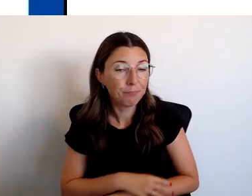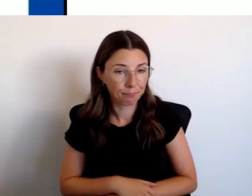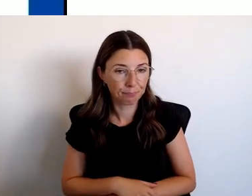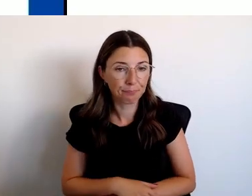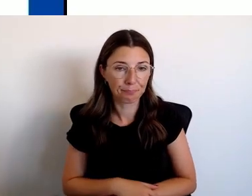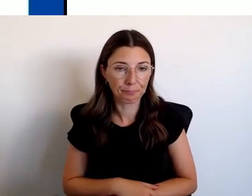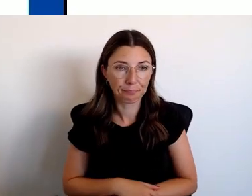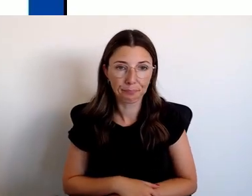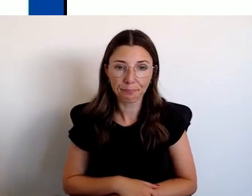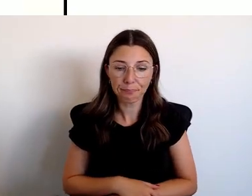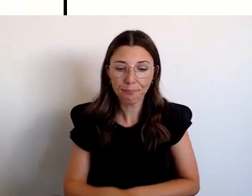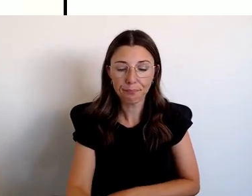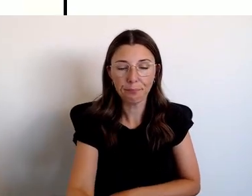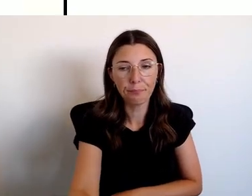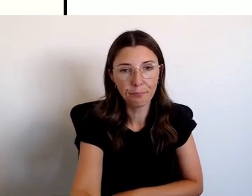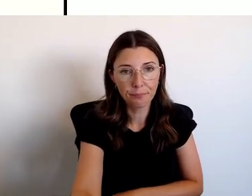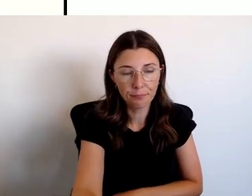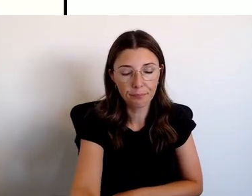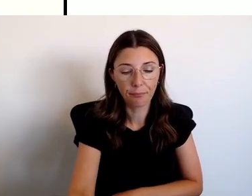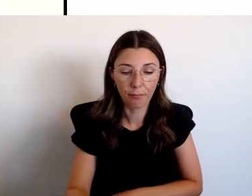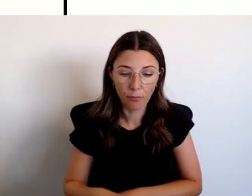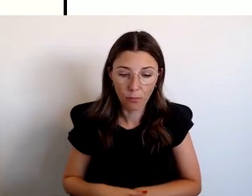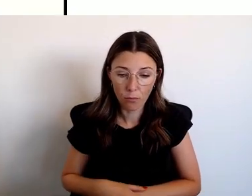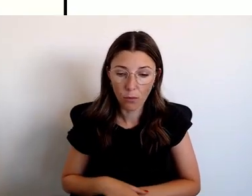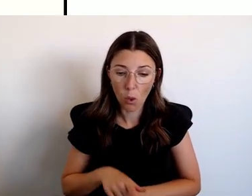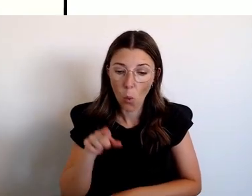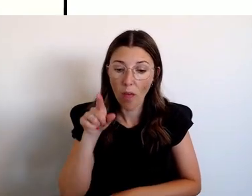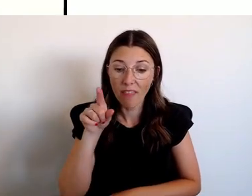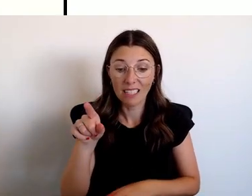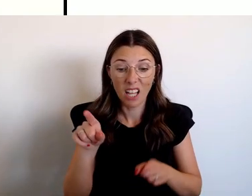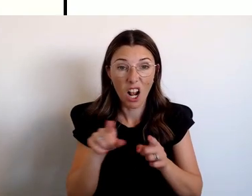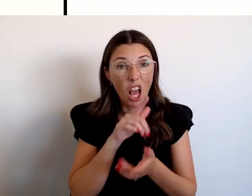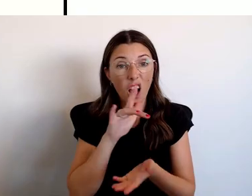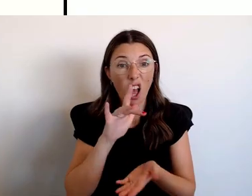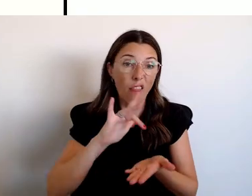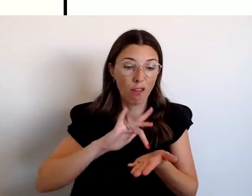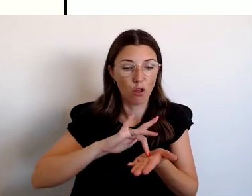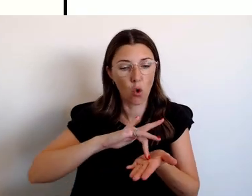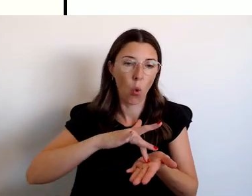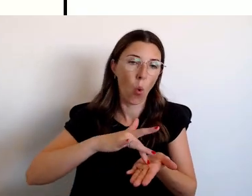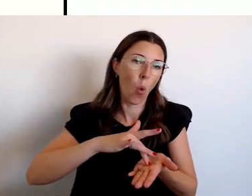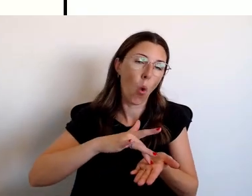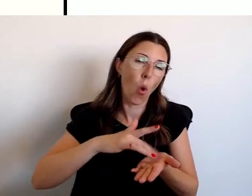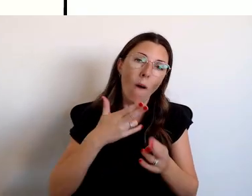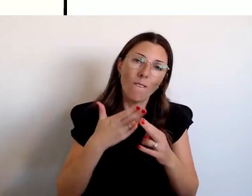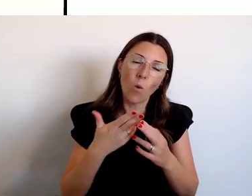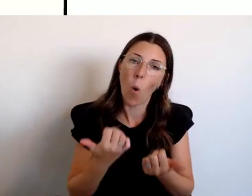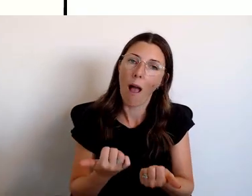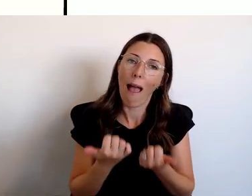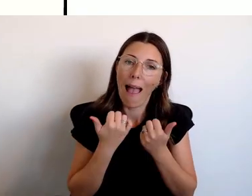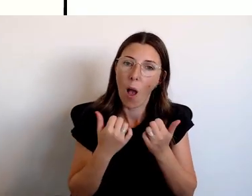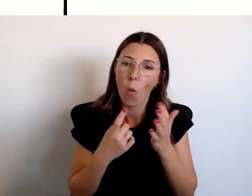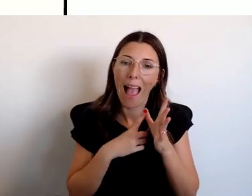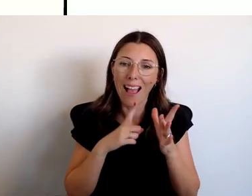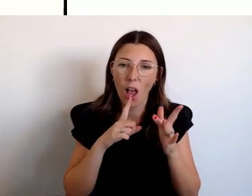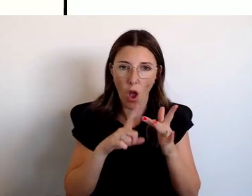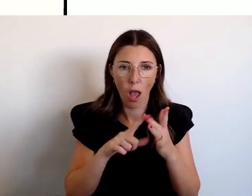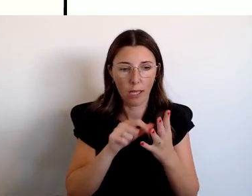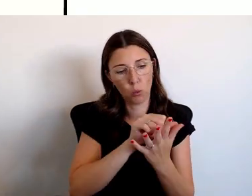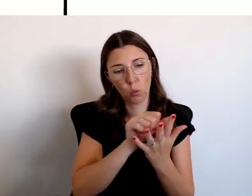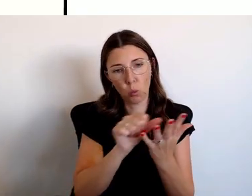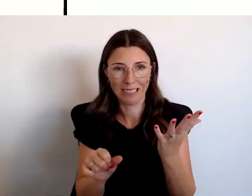So that's kind of the core of our AI suite that we develop.